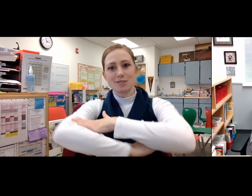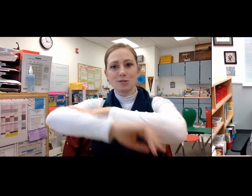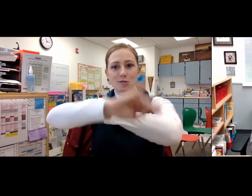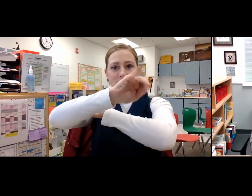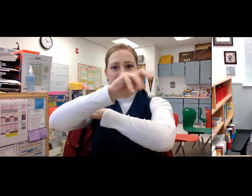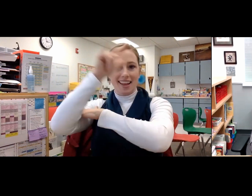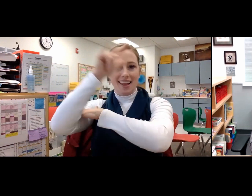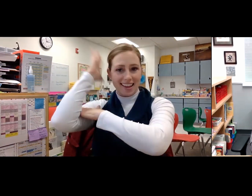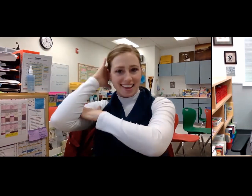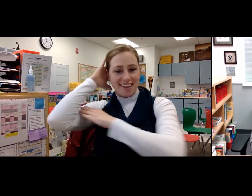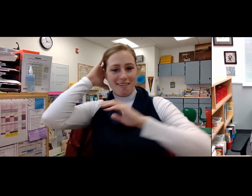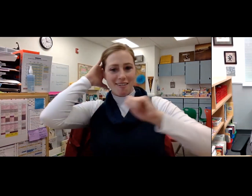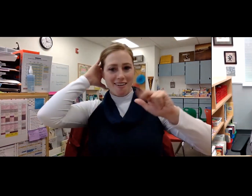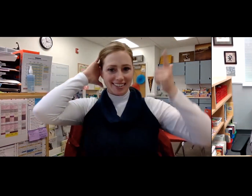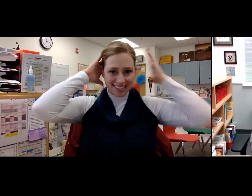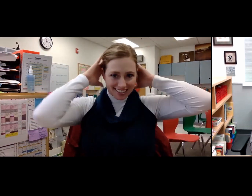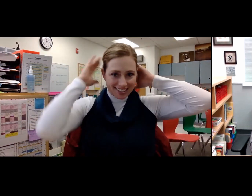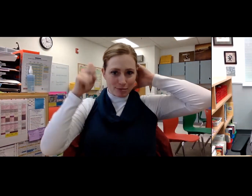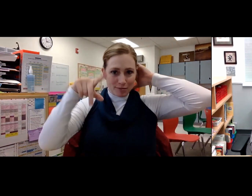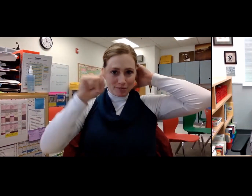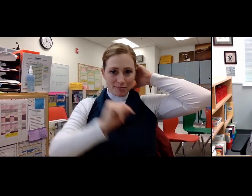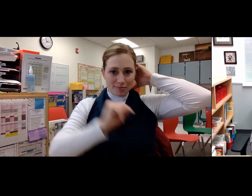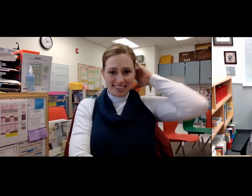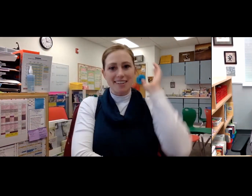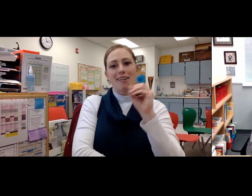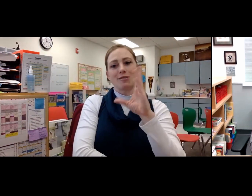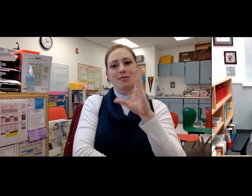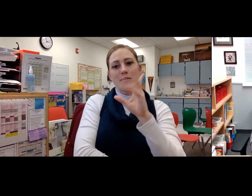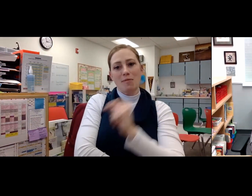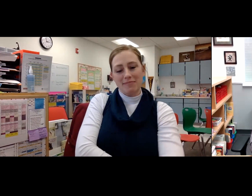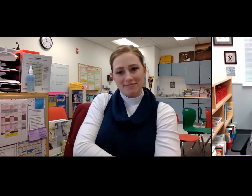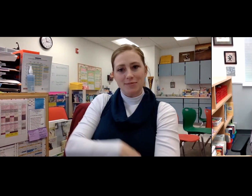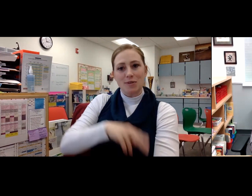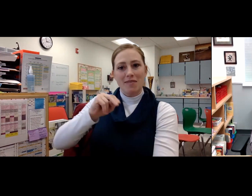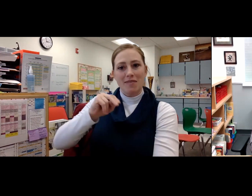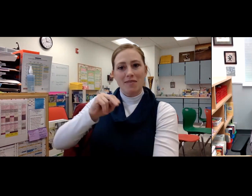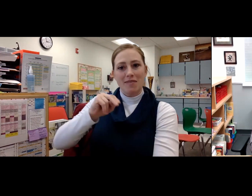May. Every time I move my hand, it's another month. So August, September here, October here,